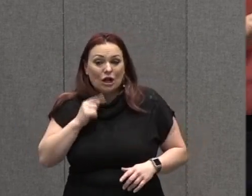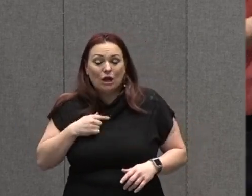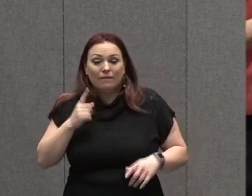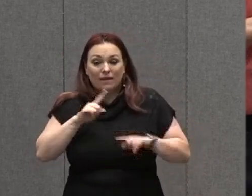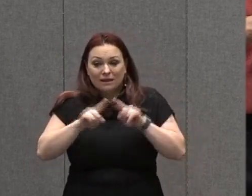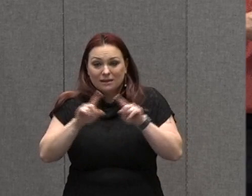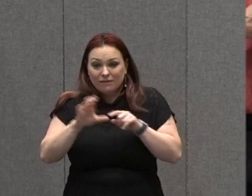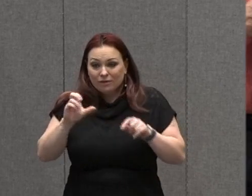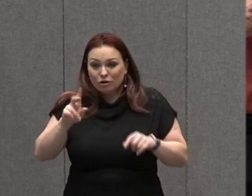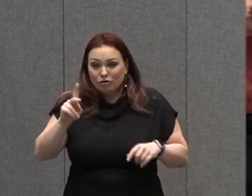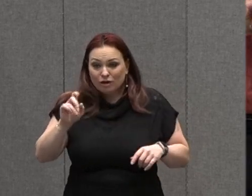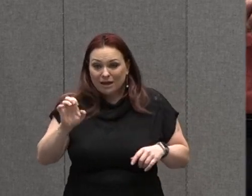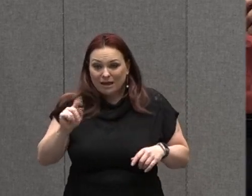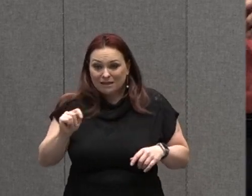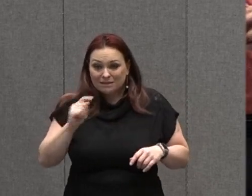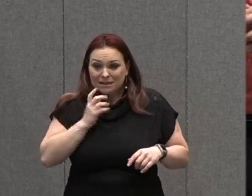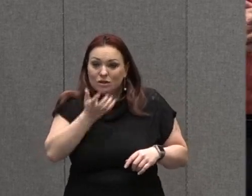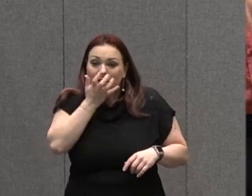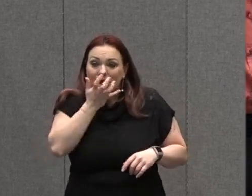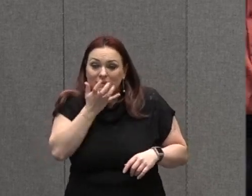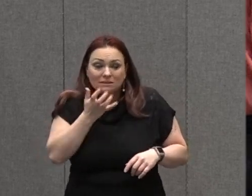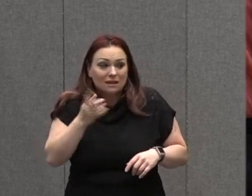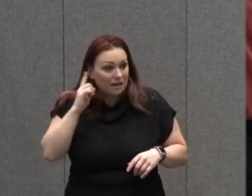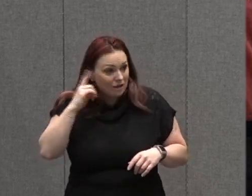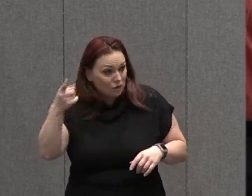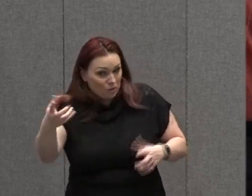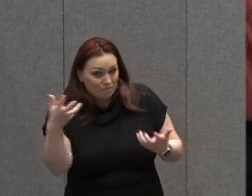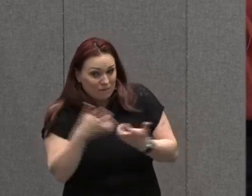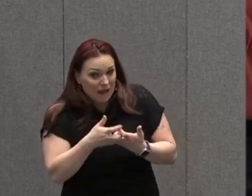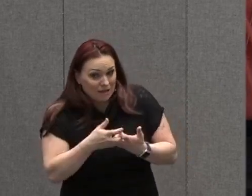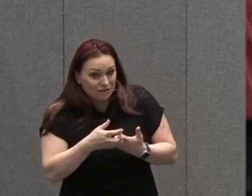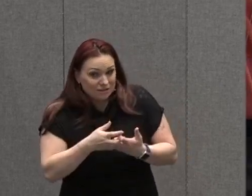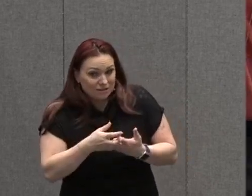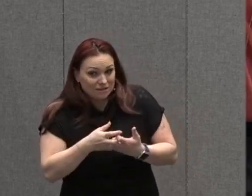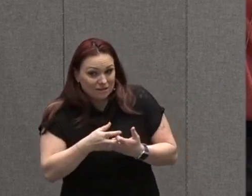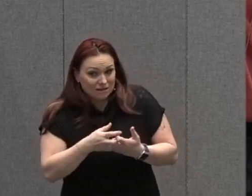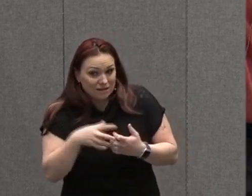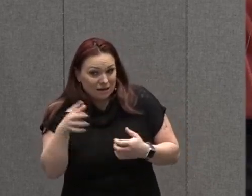The crickets go creet creet creet. Can you make that sound? Creet creet creet.